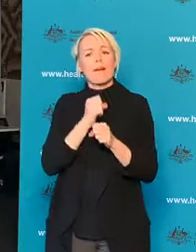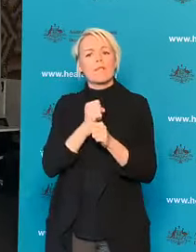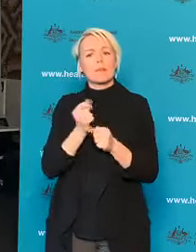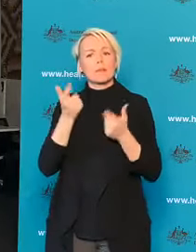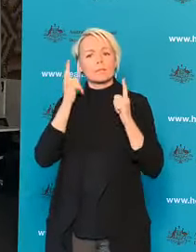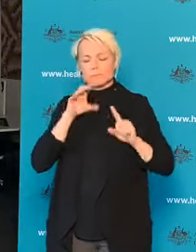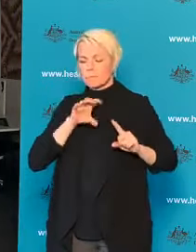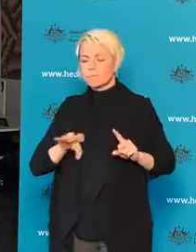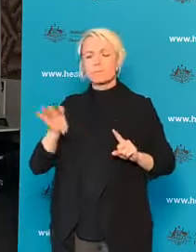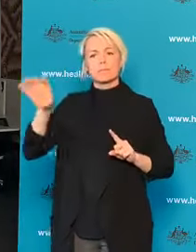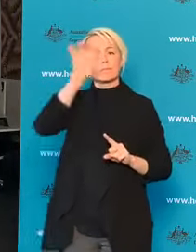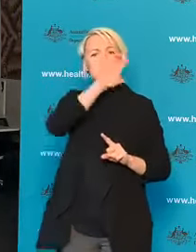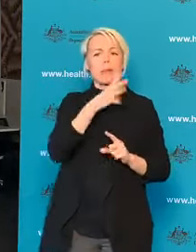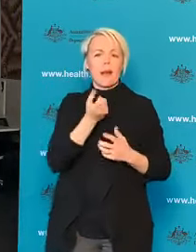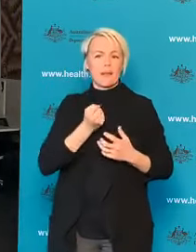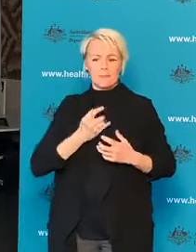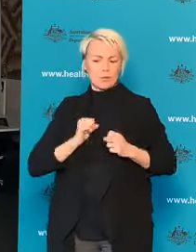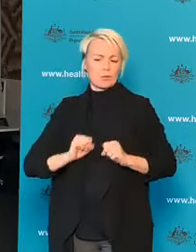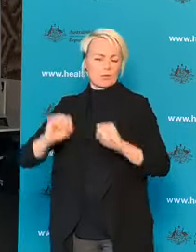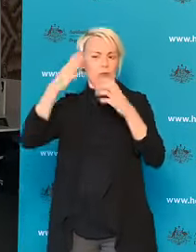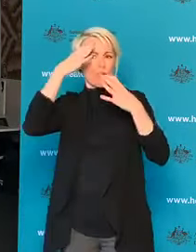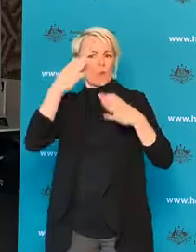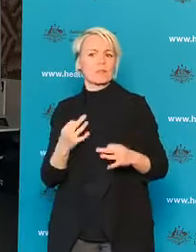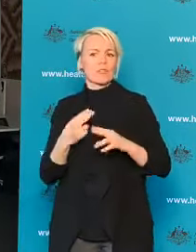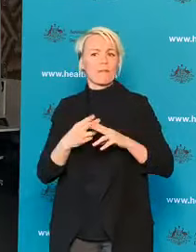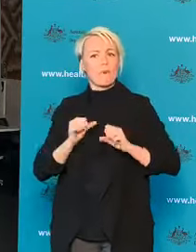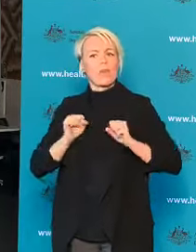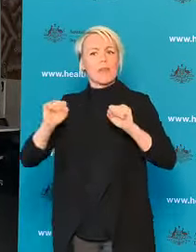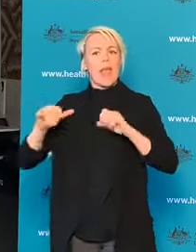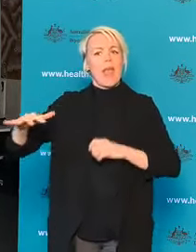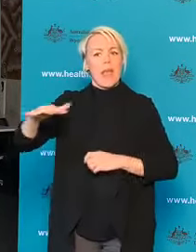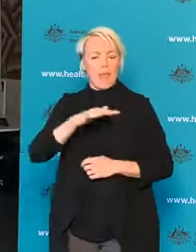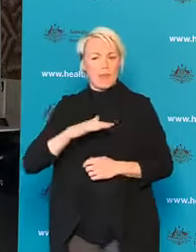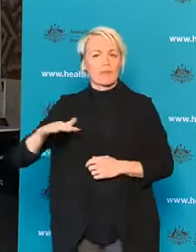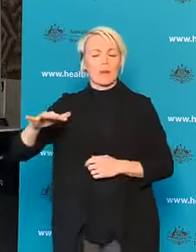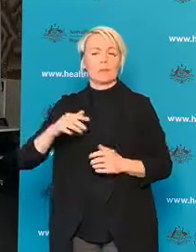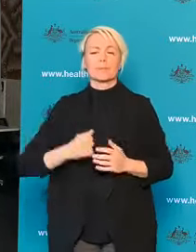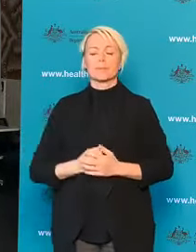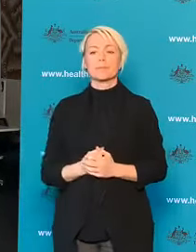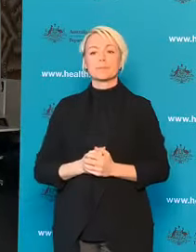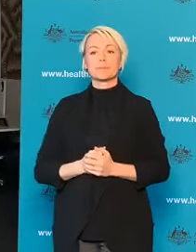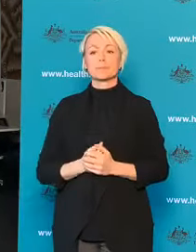they think are most appropriate to protect their population from COVID-19. Last question.